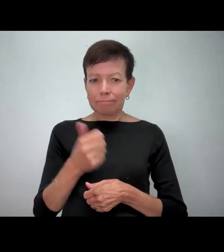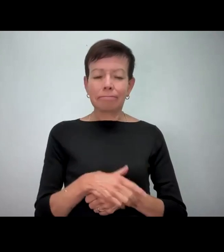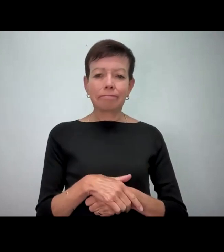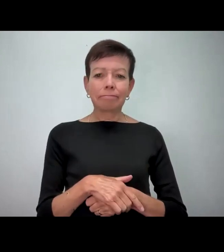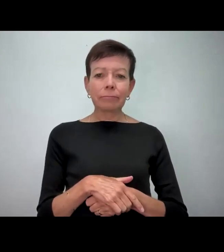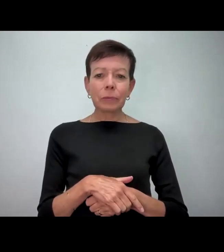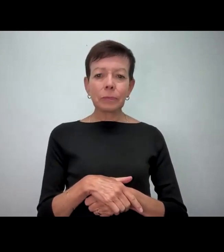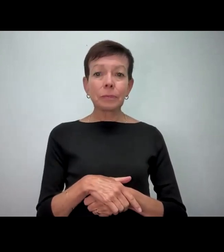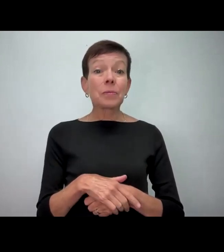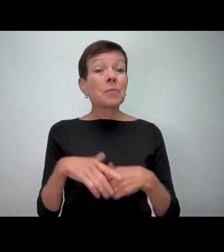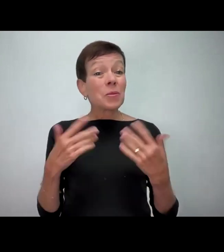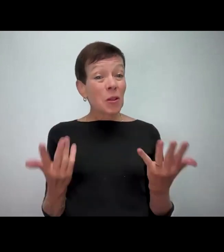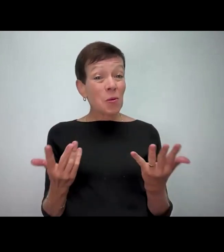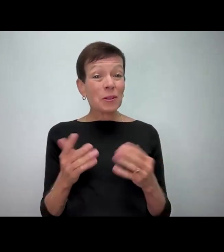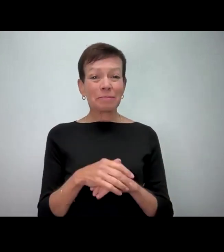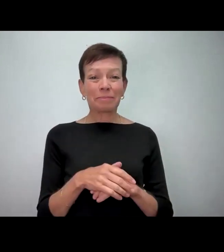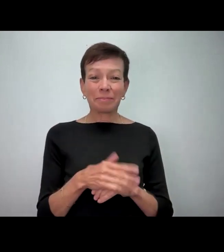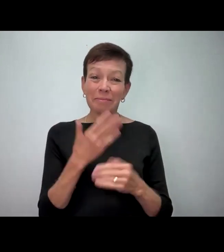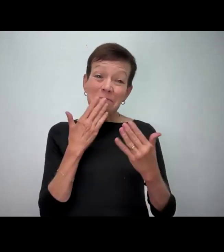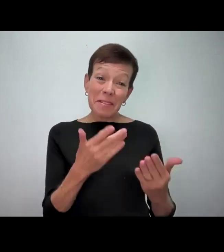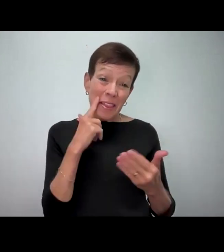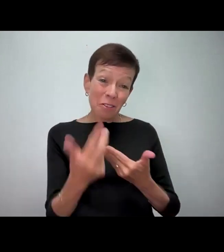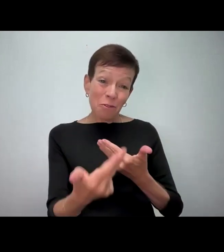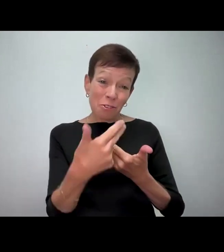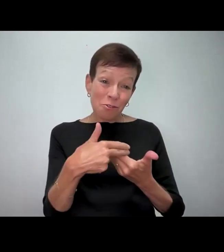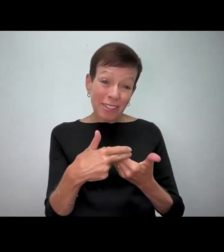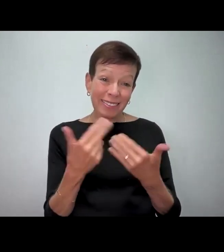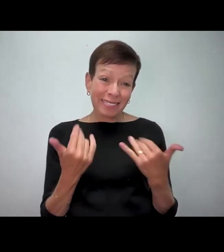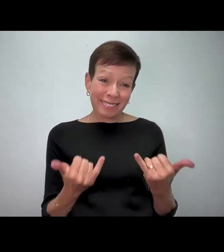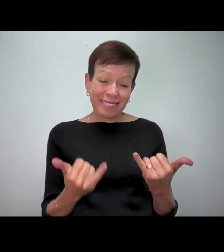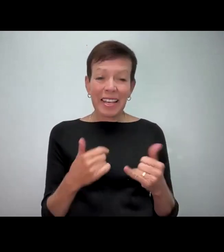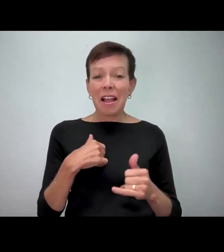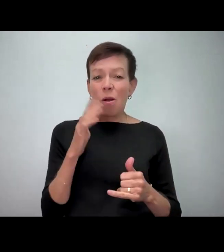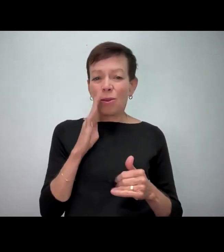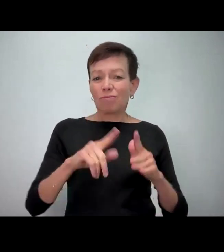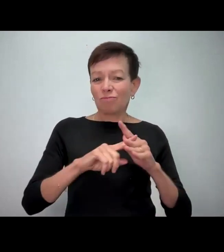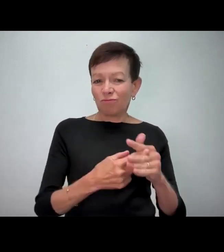So thanks for coming today. Thanks for being here, I'm going to get started. My name is Alex Lingnau,